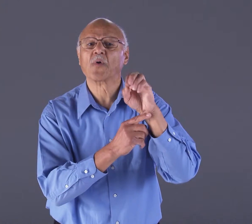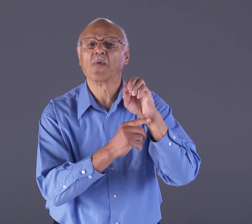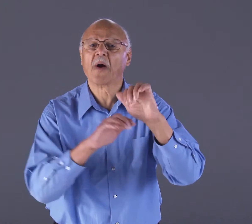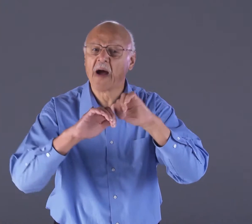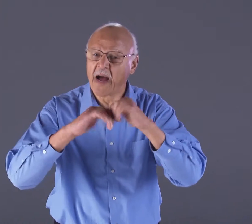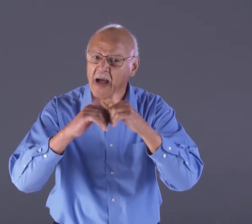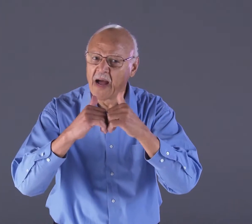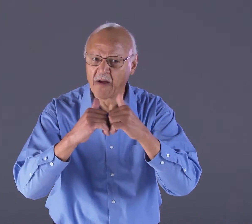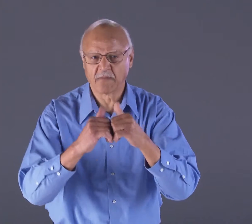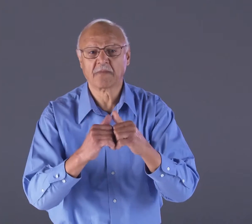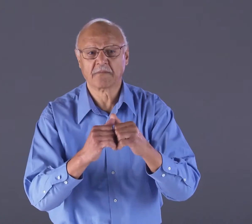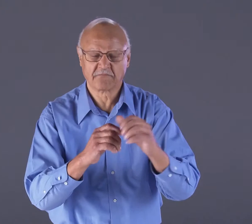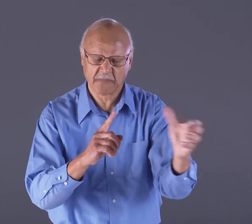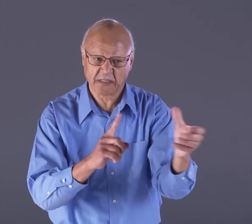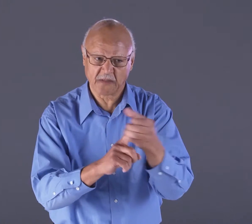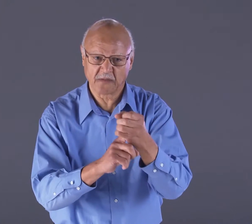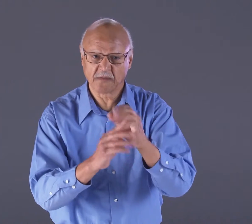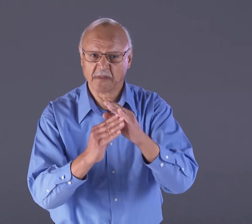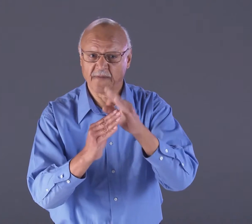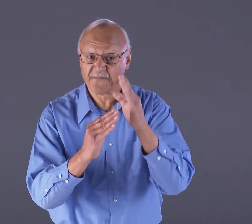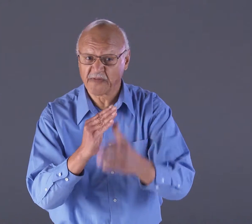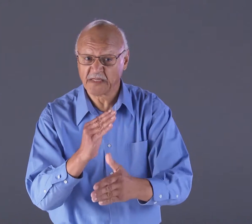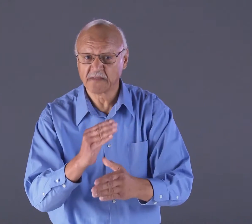and after charges have been filed against the abuser.